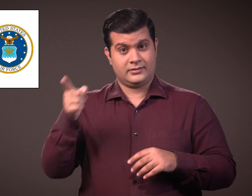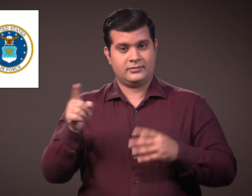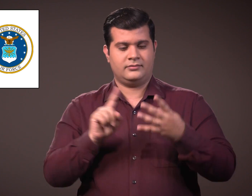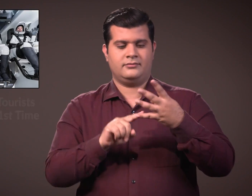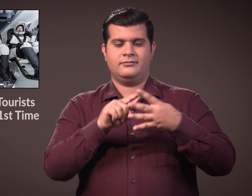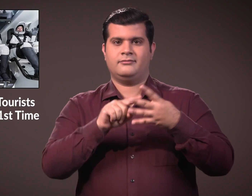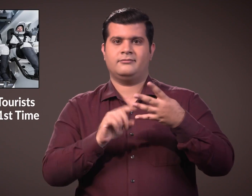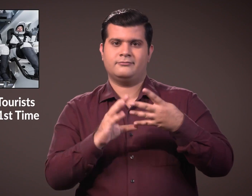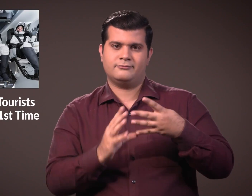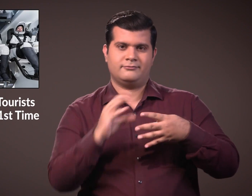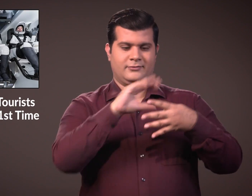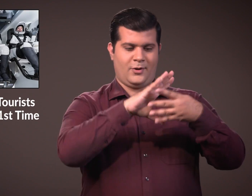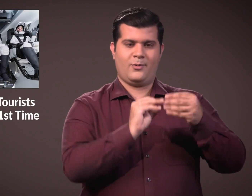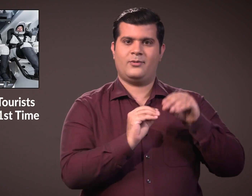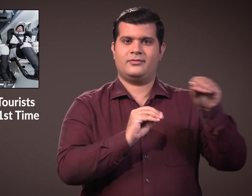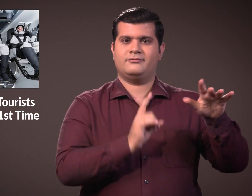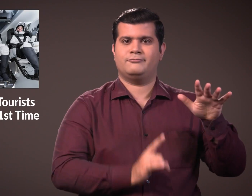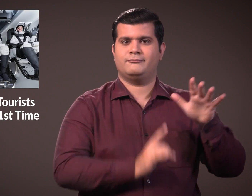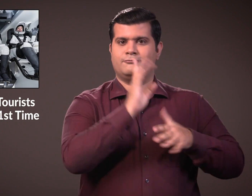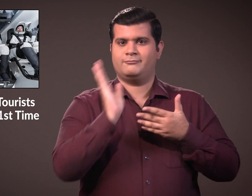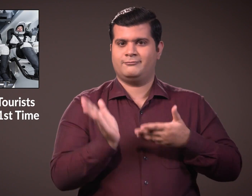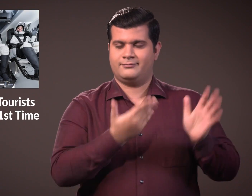So these were the 4 passengers onboard the rocket.